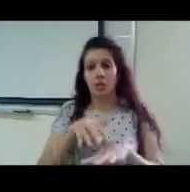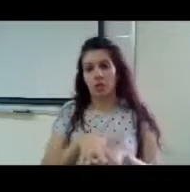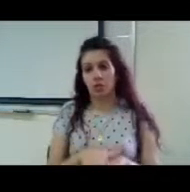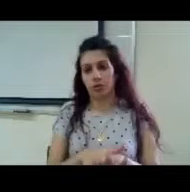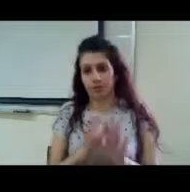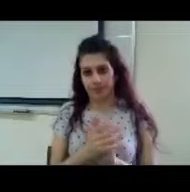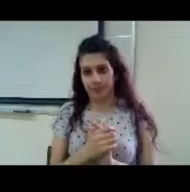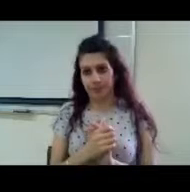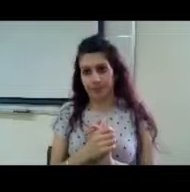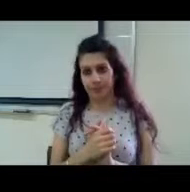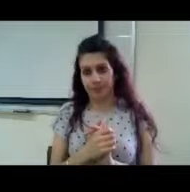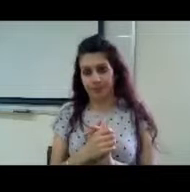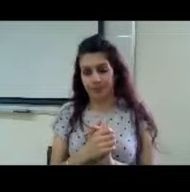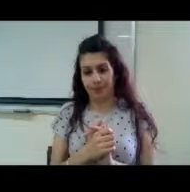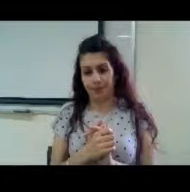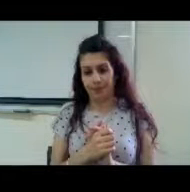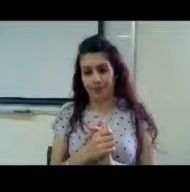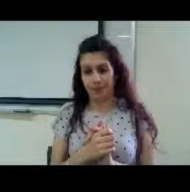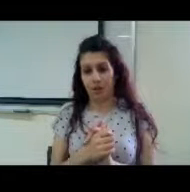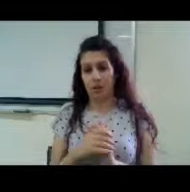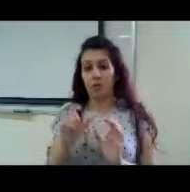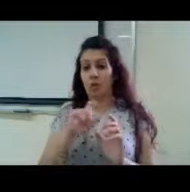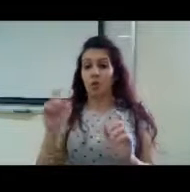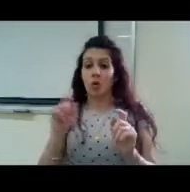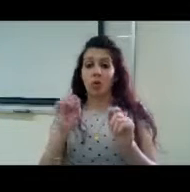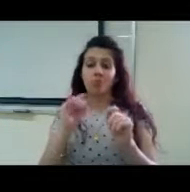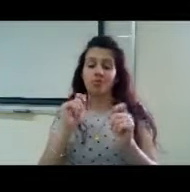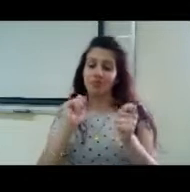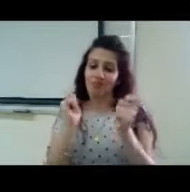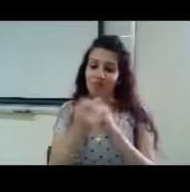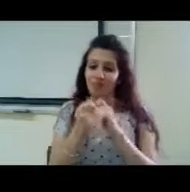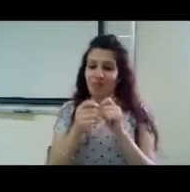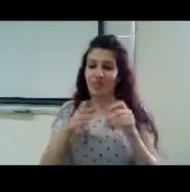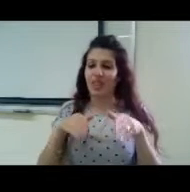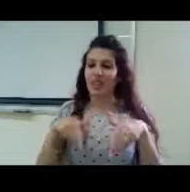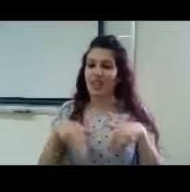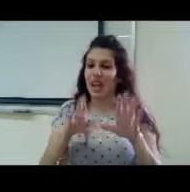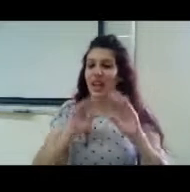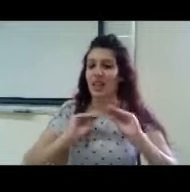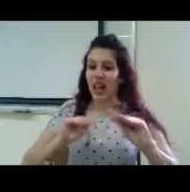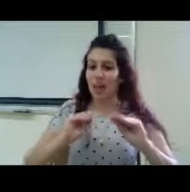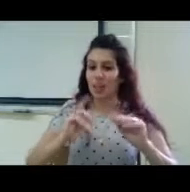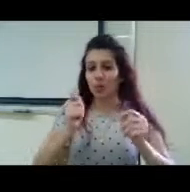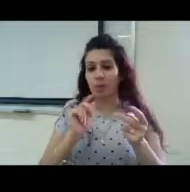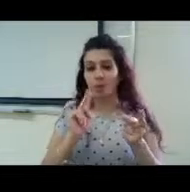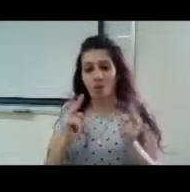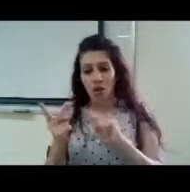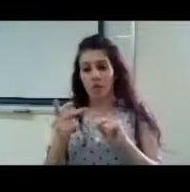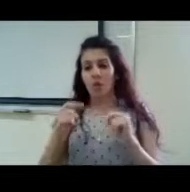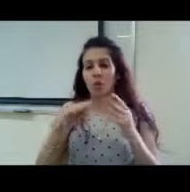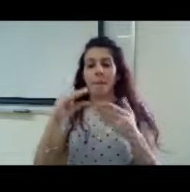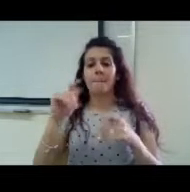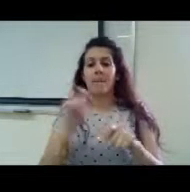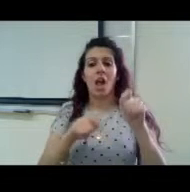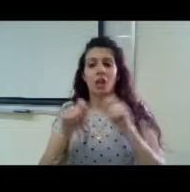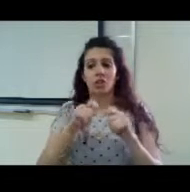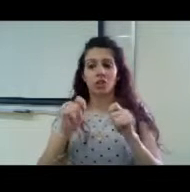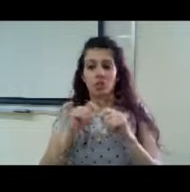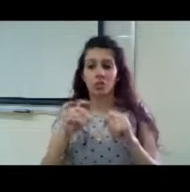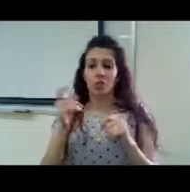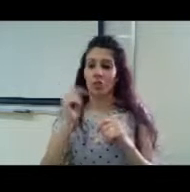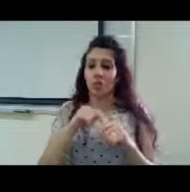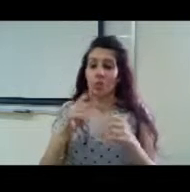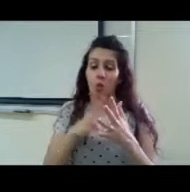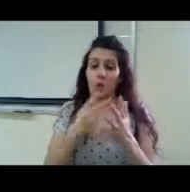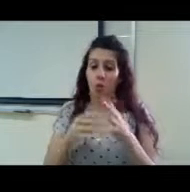Hillin tidy SLE Italian wha al- hadid Rossio were al-kitab autonomy di una